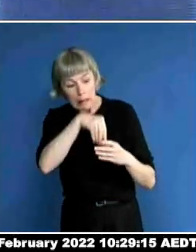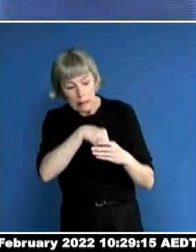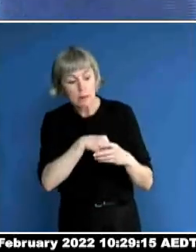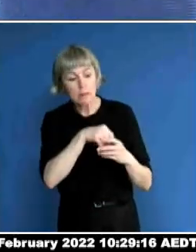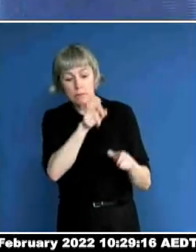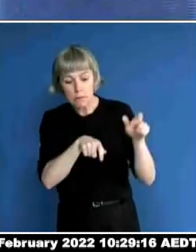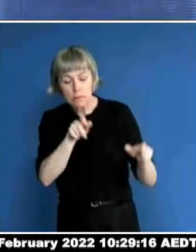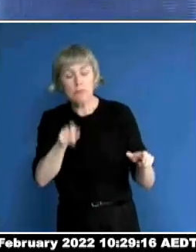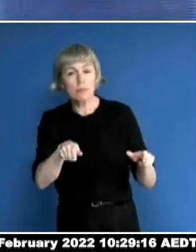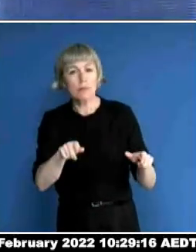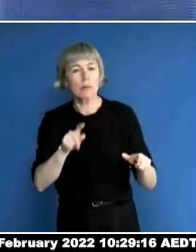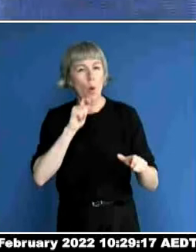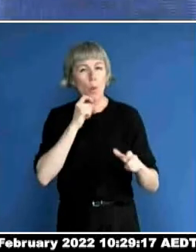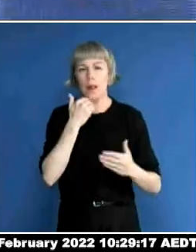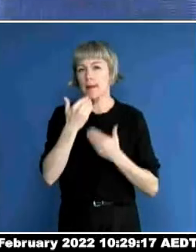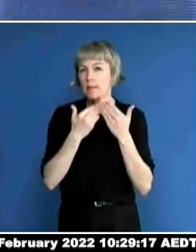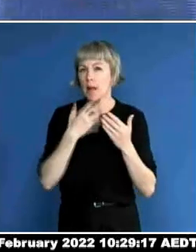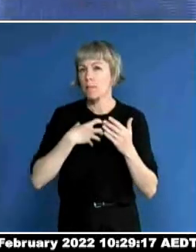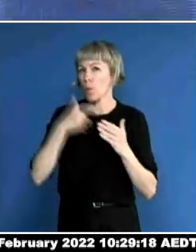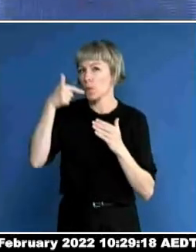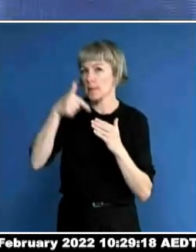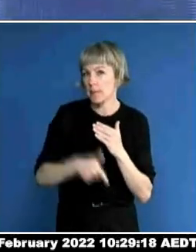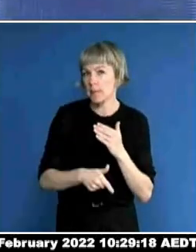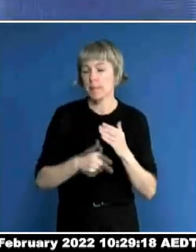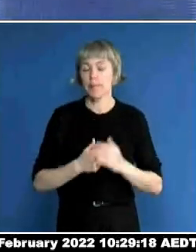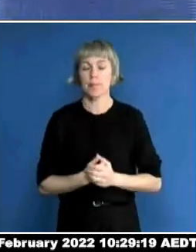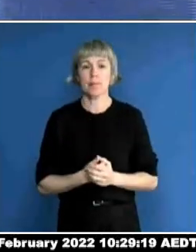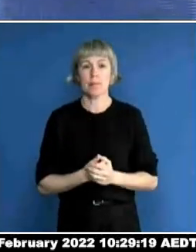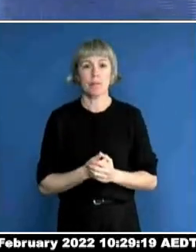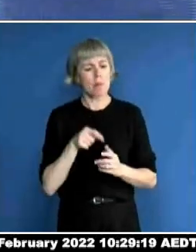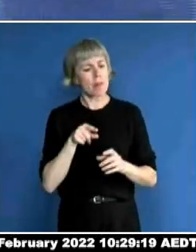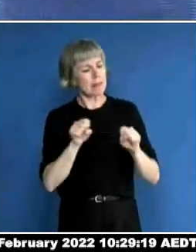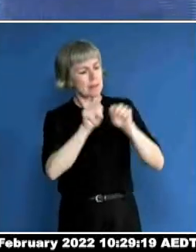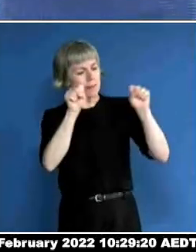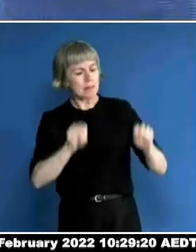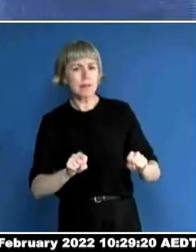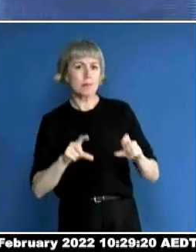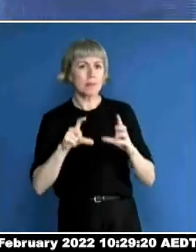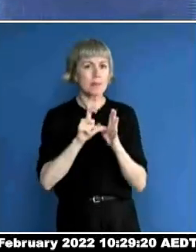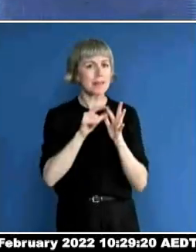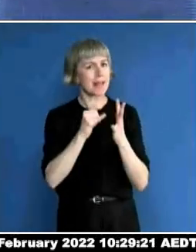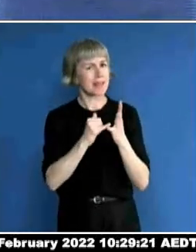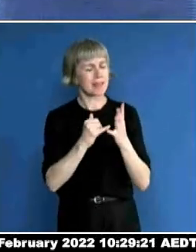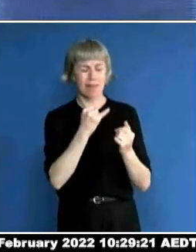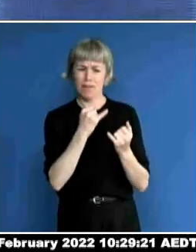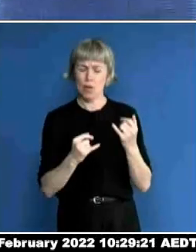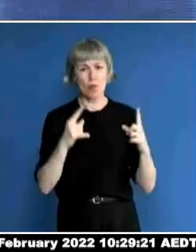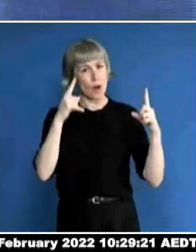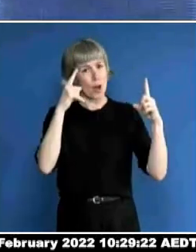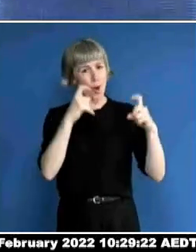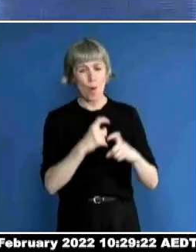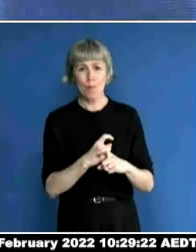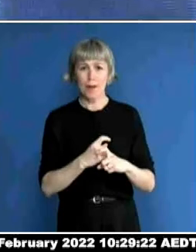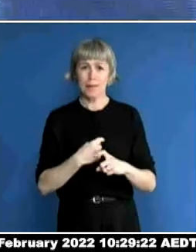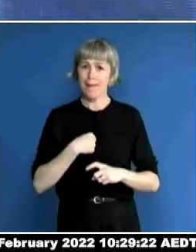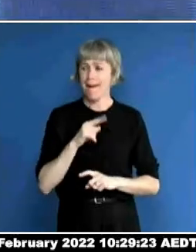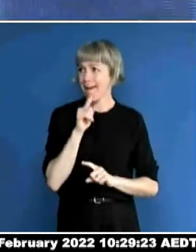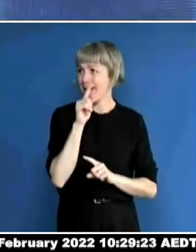It is a complex system and I cannot cover the entire nature and the extent of the many